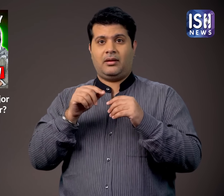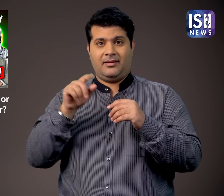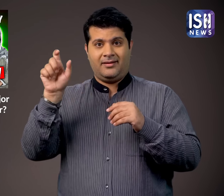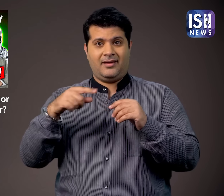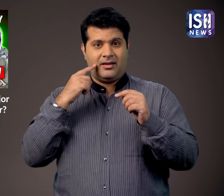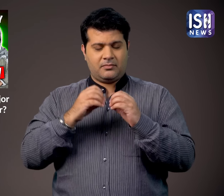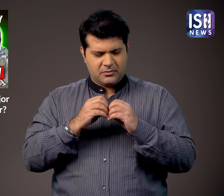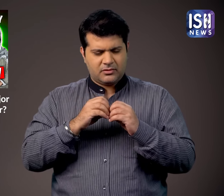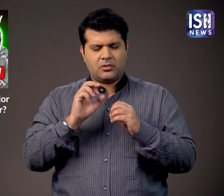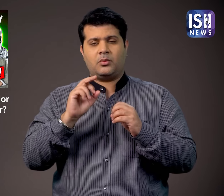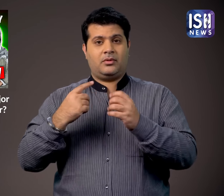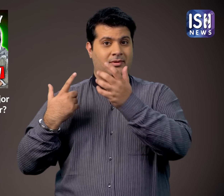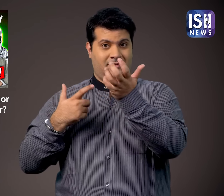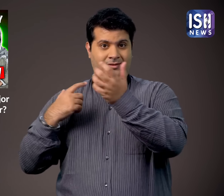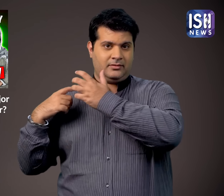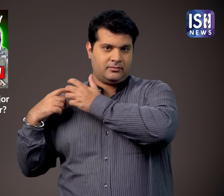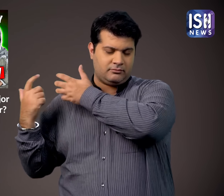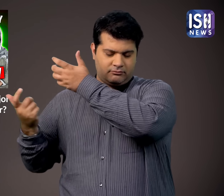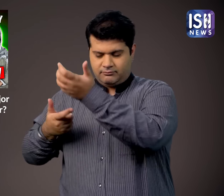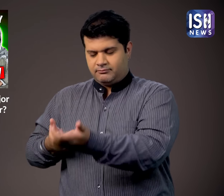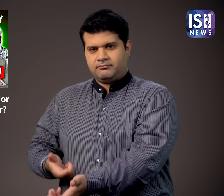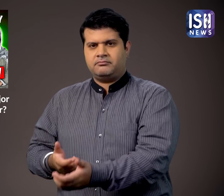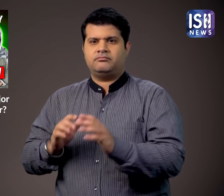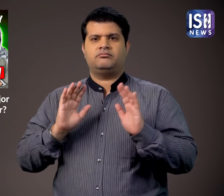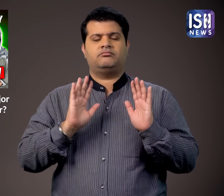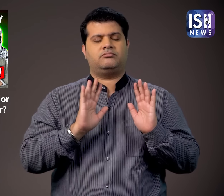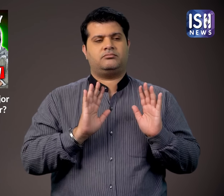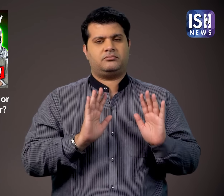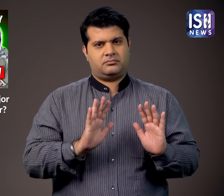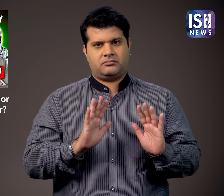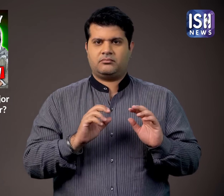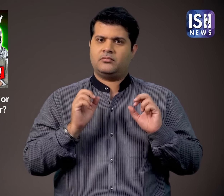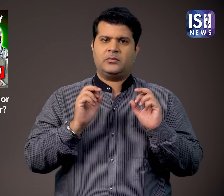Iftikhar removed the rifle from his shoulder, placed it on the ground.